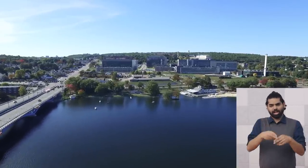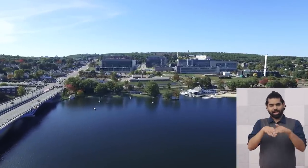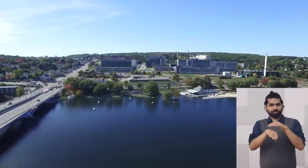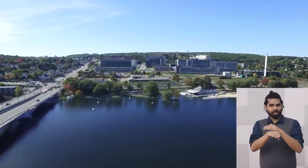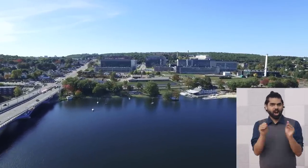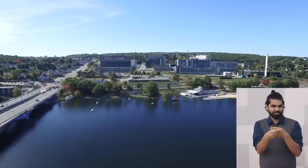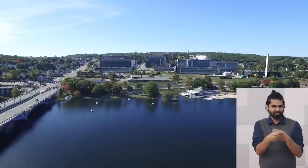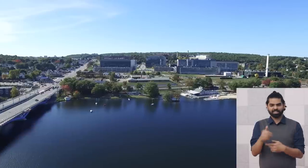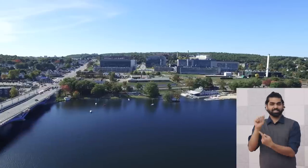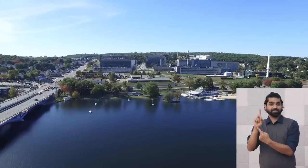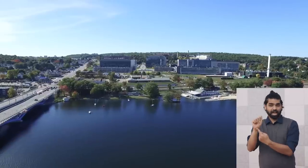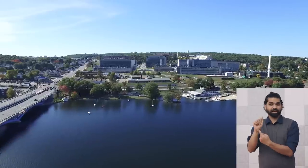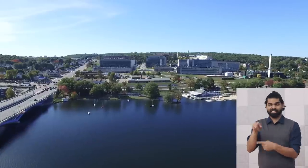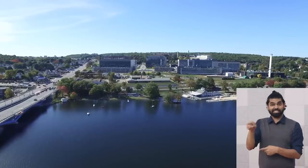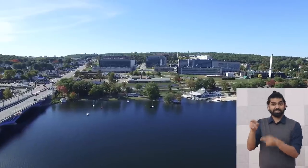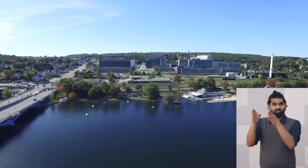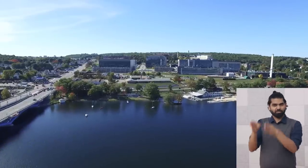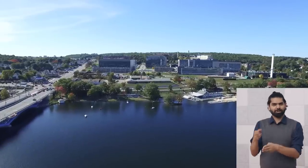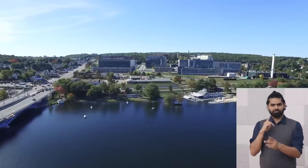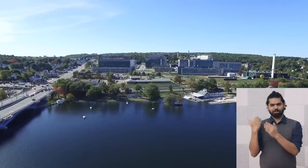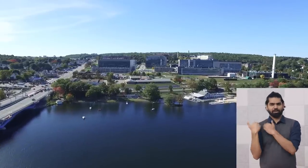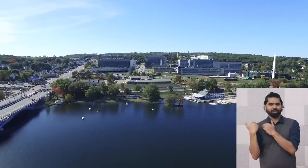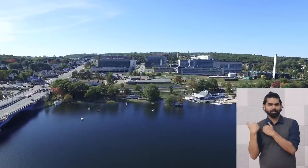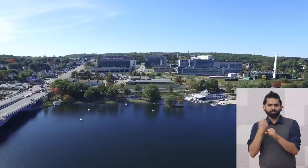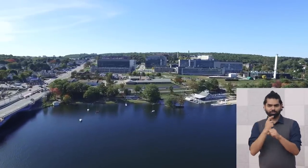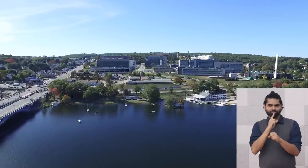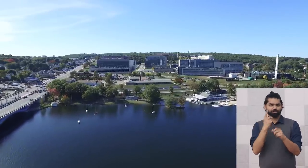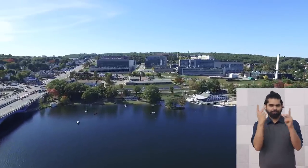Additionally, there may be an ADA or Accessibility Office